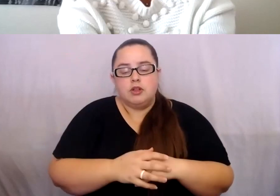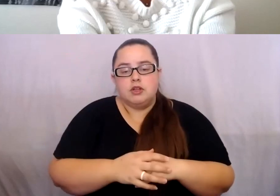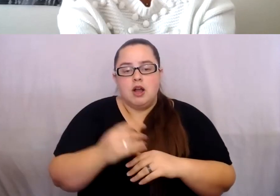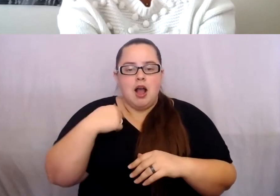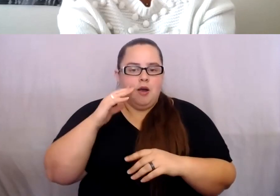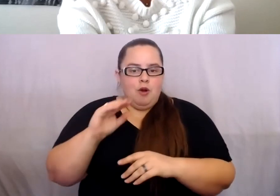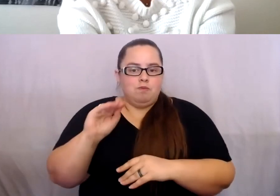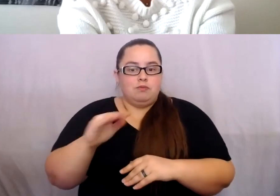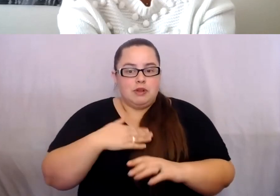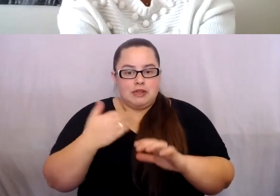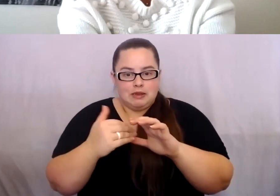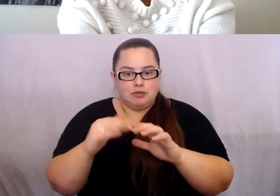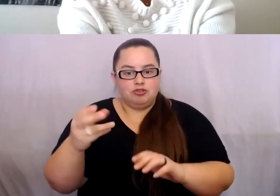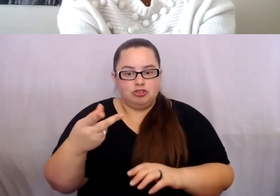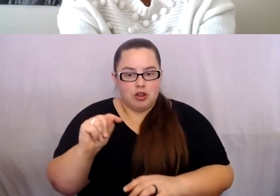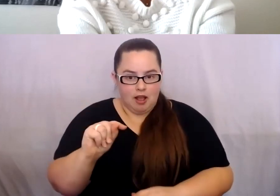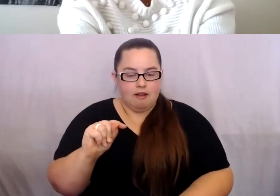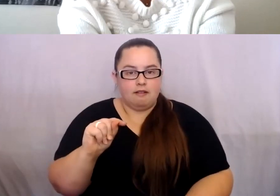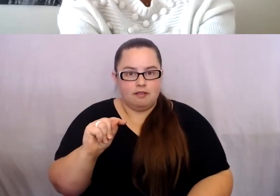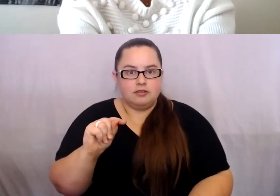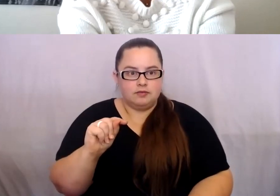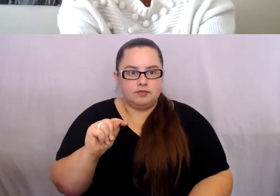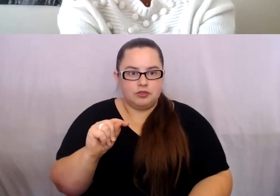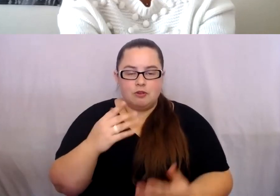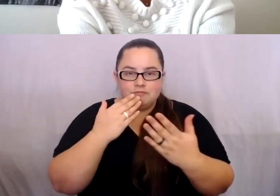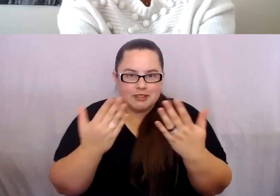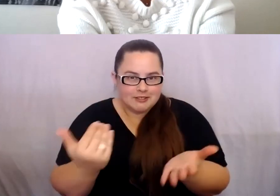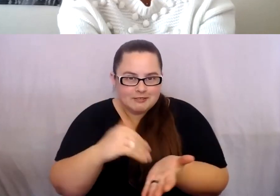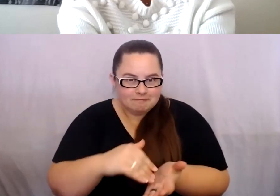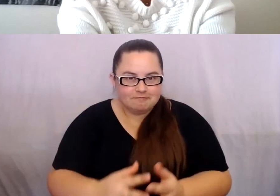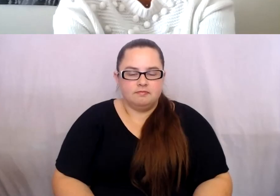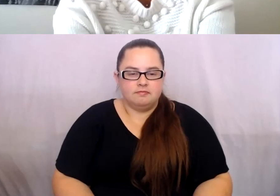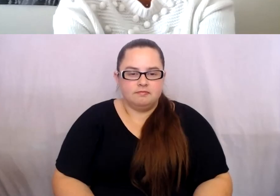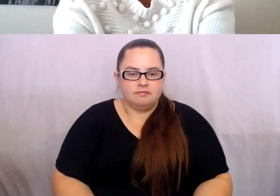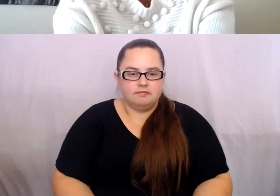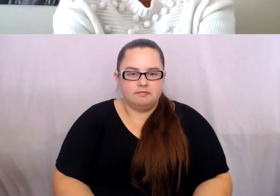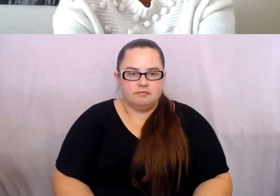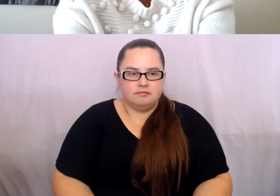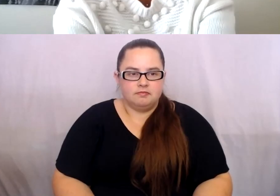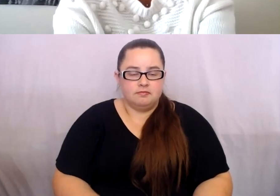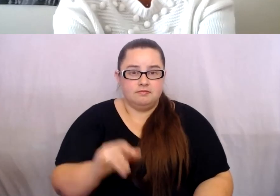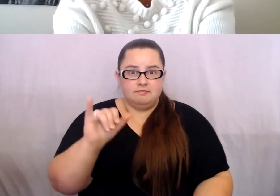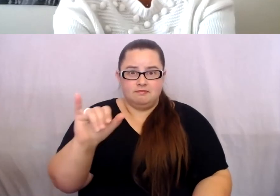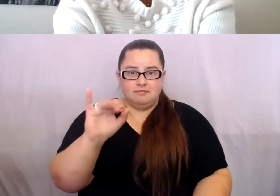so thanks again. nine hours, that's a long one. Any of any of the panel want to speak to that.